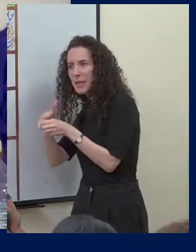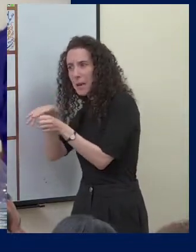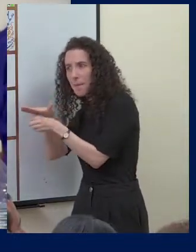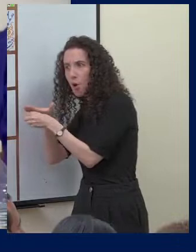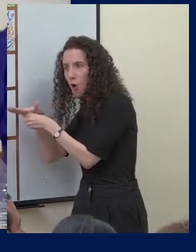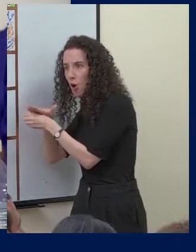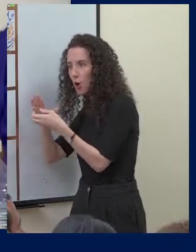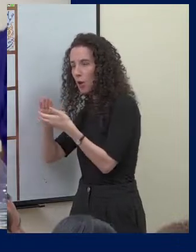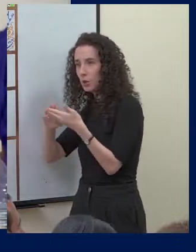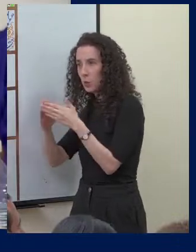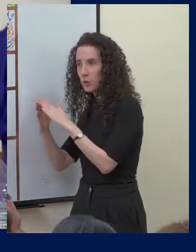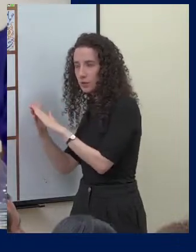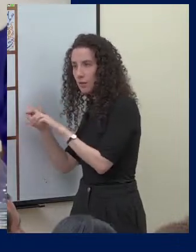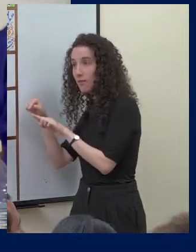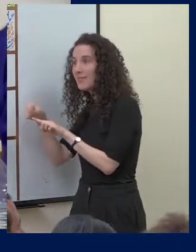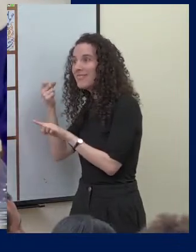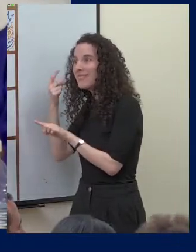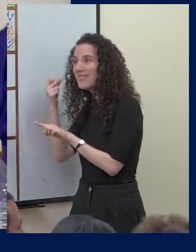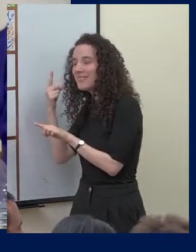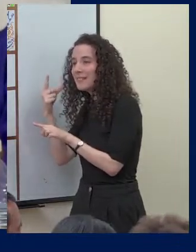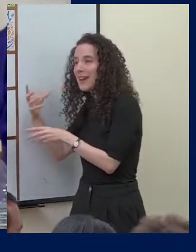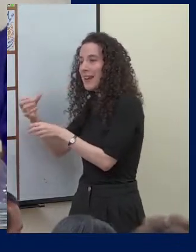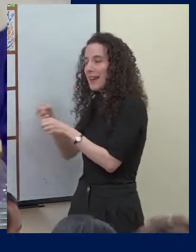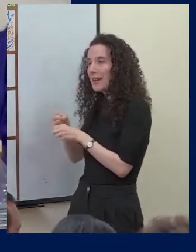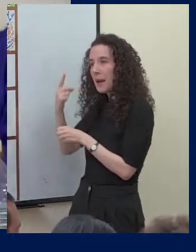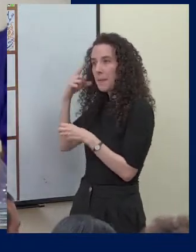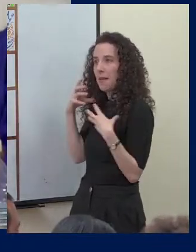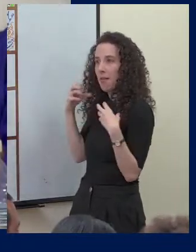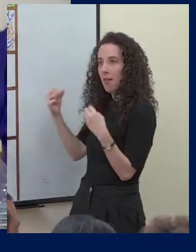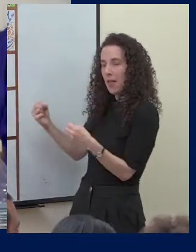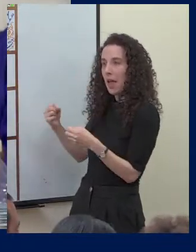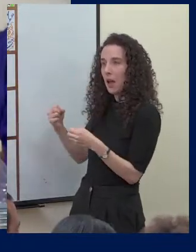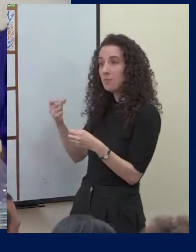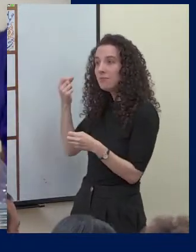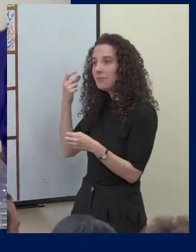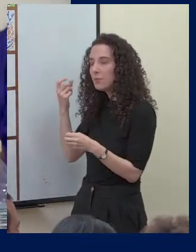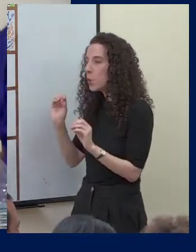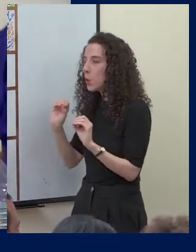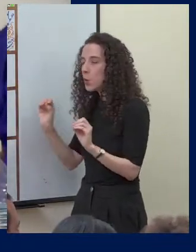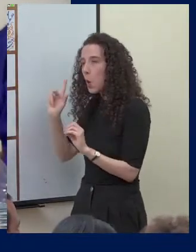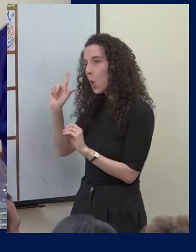mental health treatment without life is precious. We had our article.